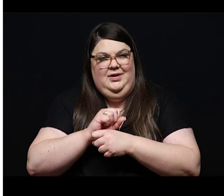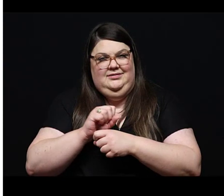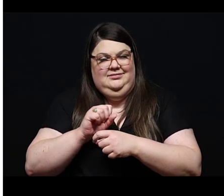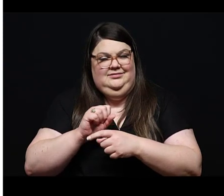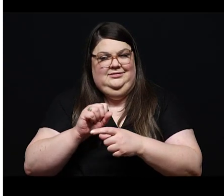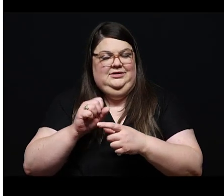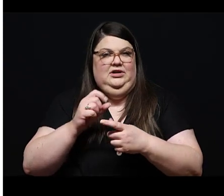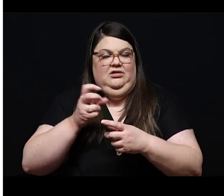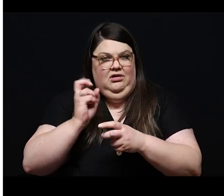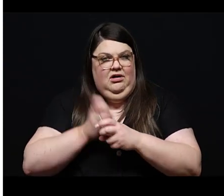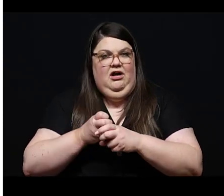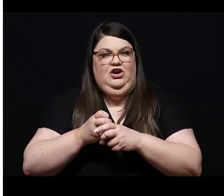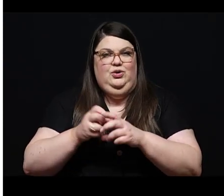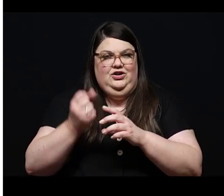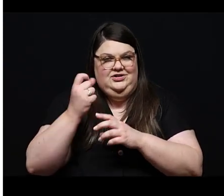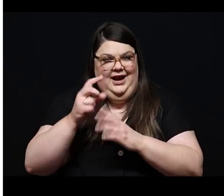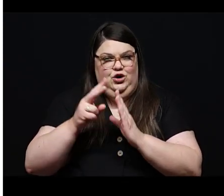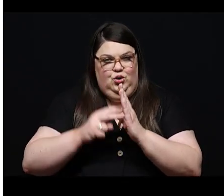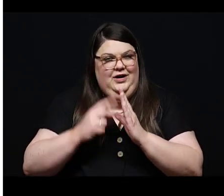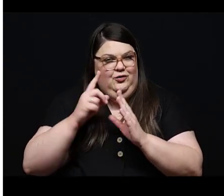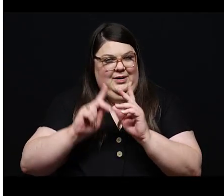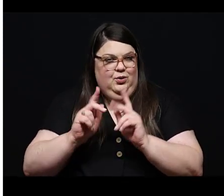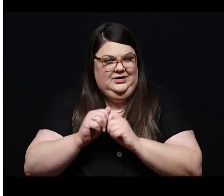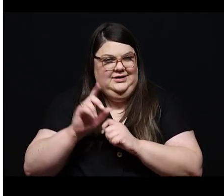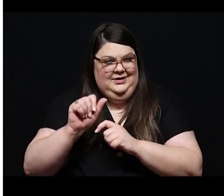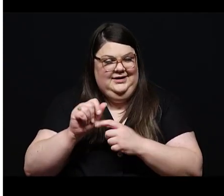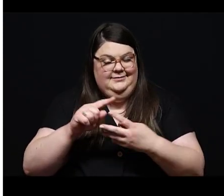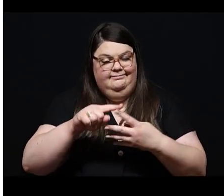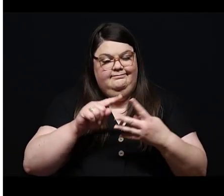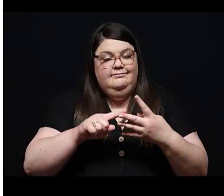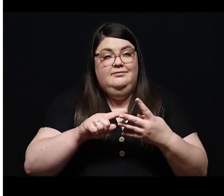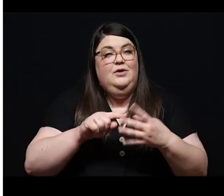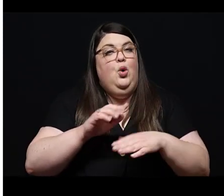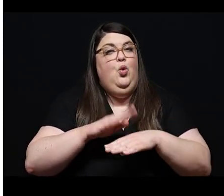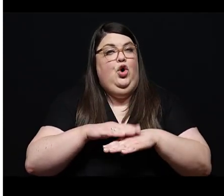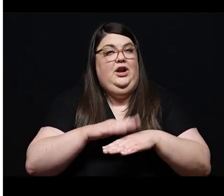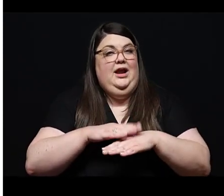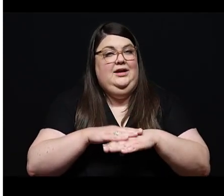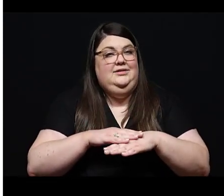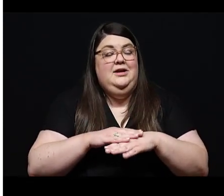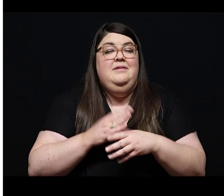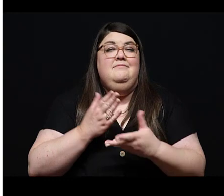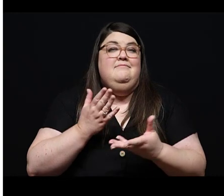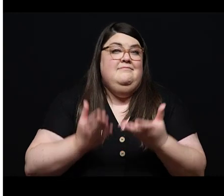understand for people with disabilities; Warnings – Content that may make the